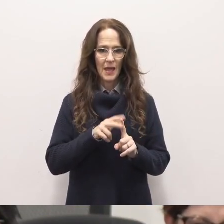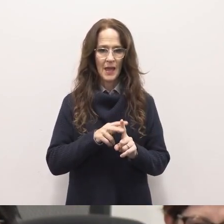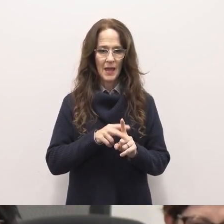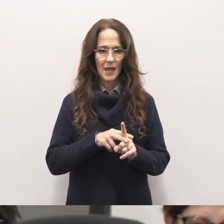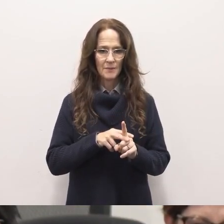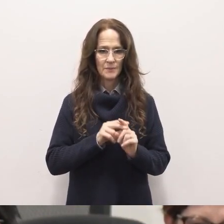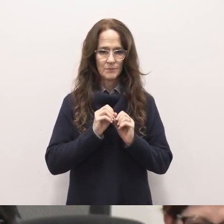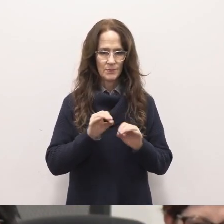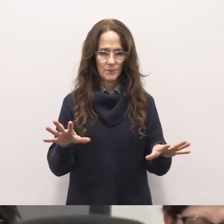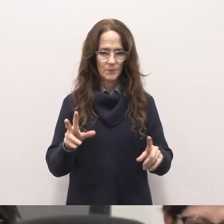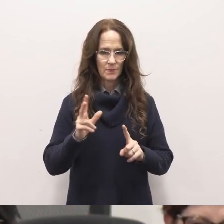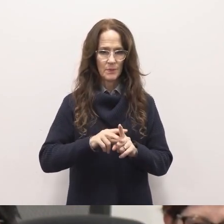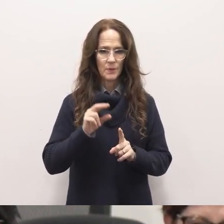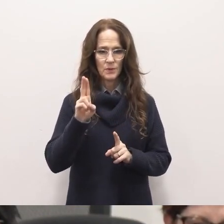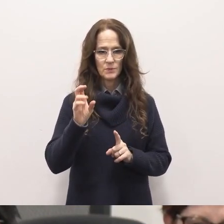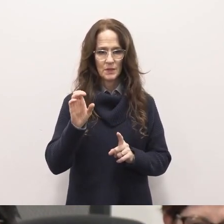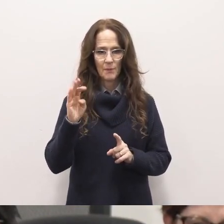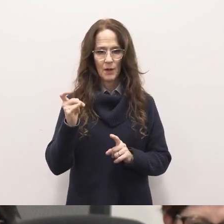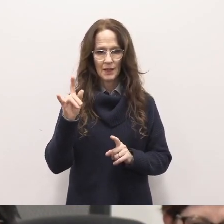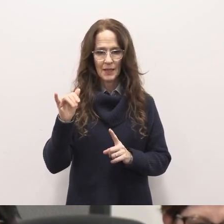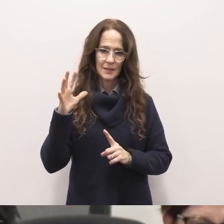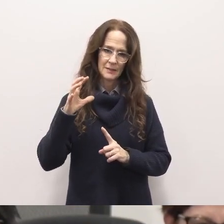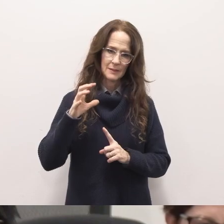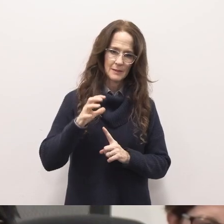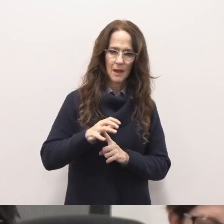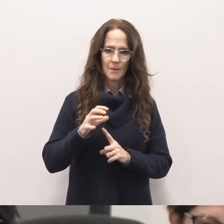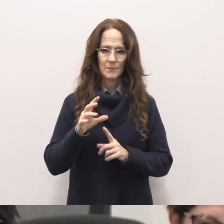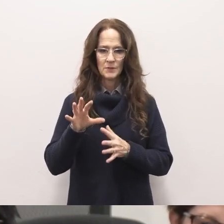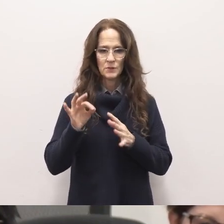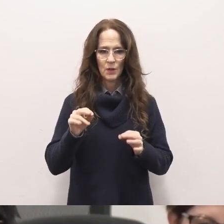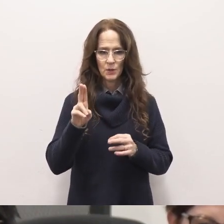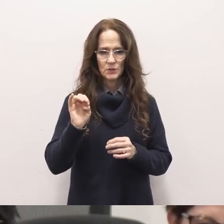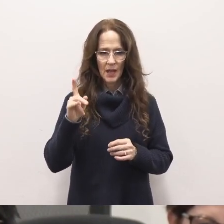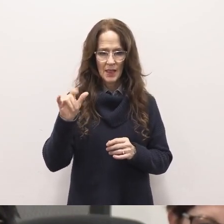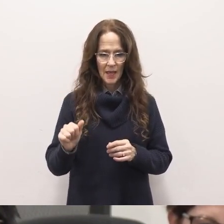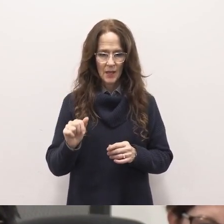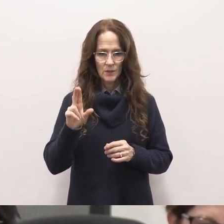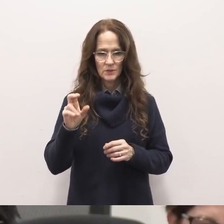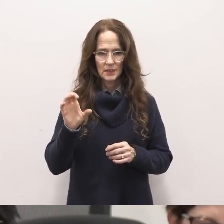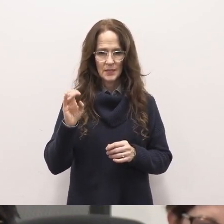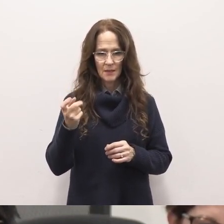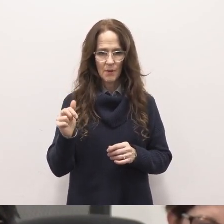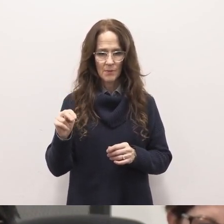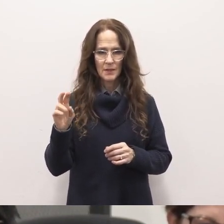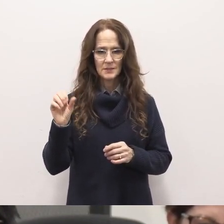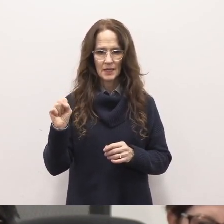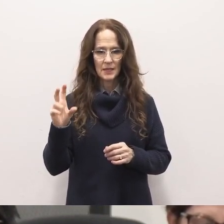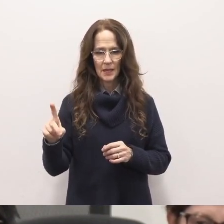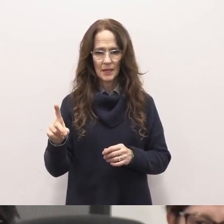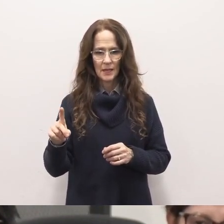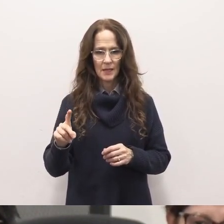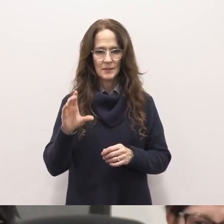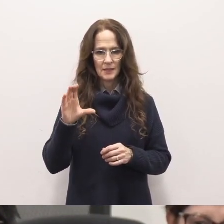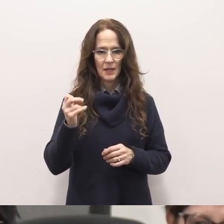I applied to, UC Berkeley was my top choice. UCLA, UC Santa Barbara, San Diego and also applied to Cal State Long Beach,